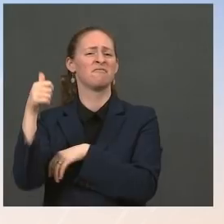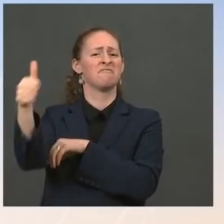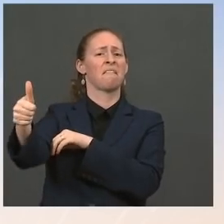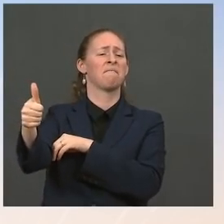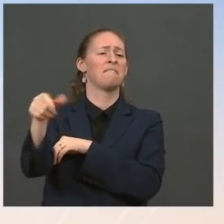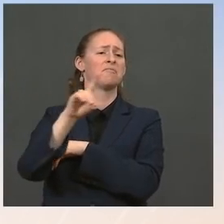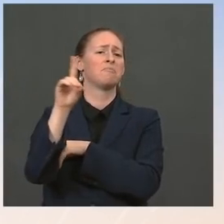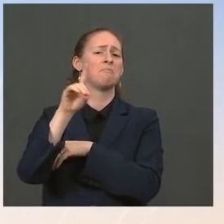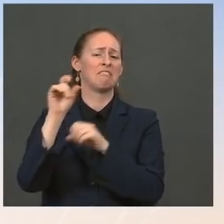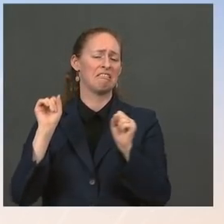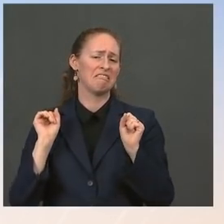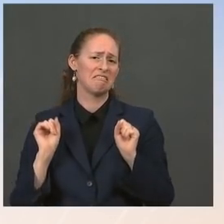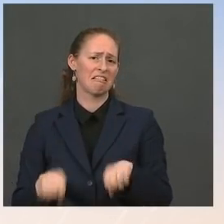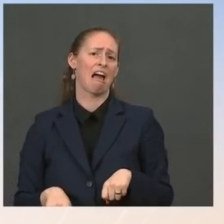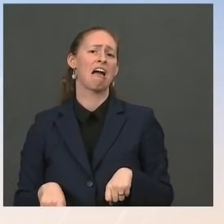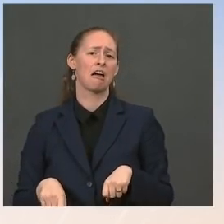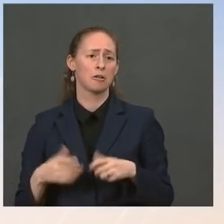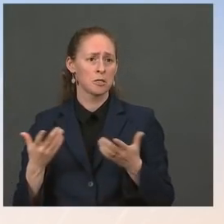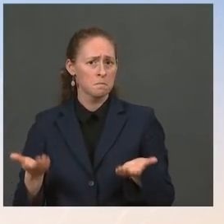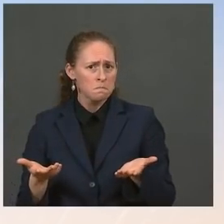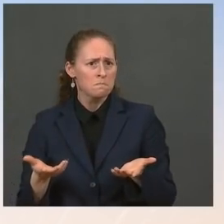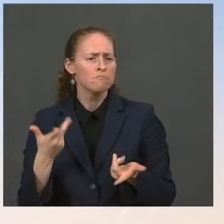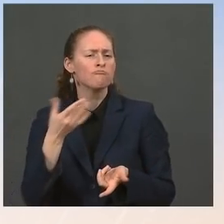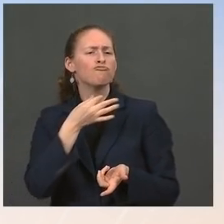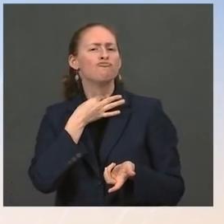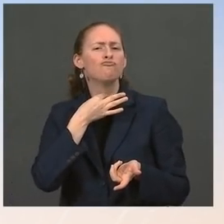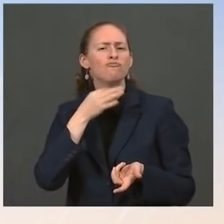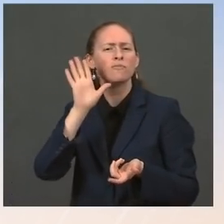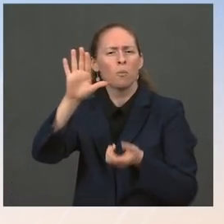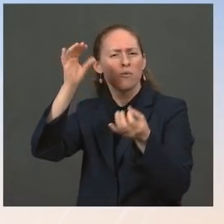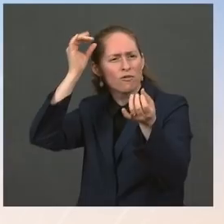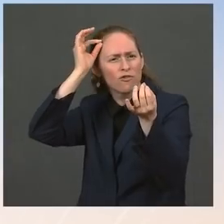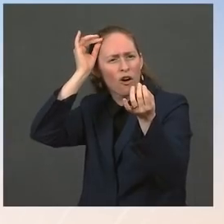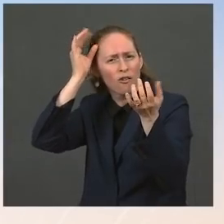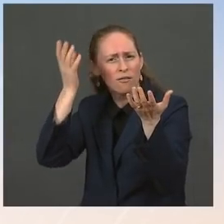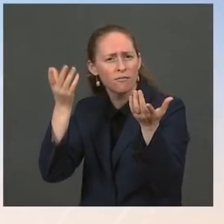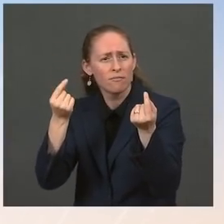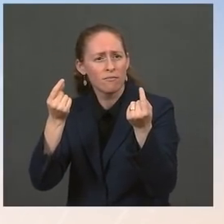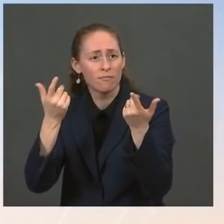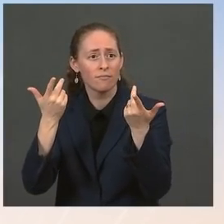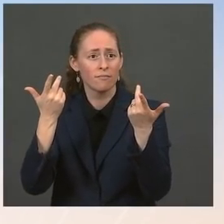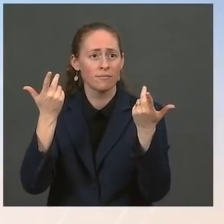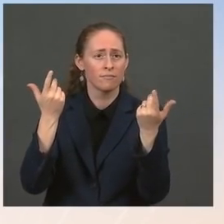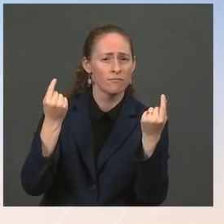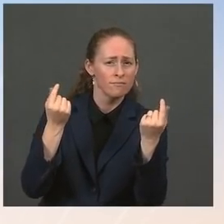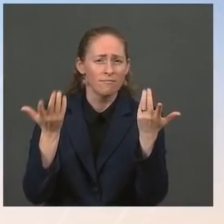What's the White House response to that? Is there support for either of those from the President? And then, I was hoping to get clarification